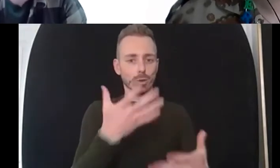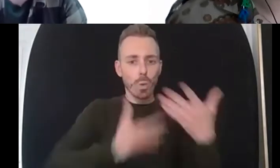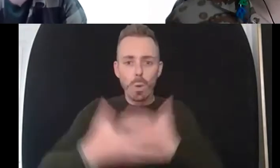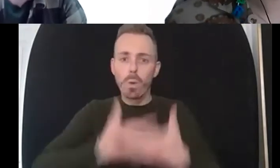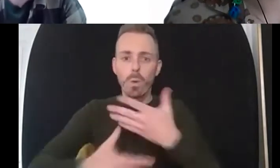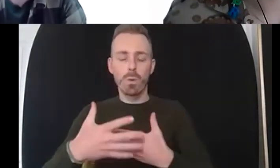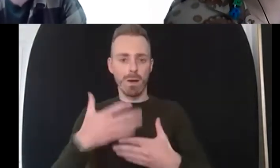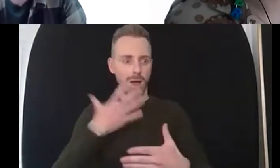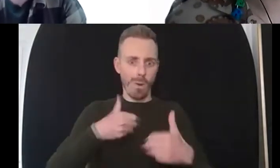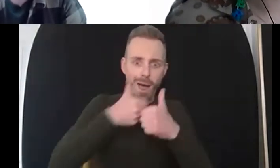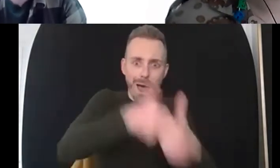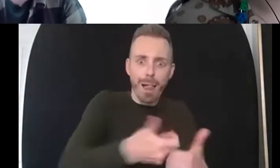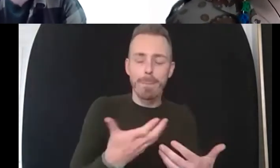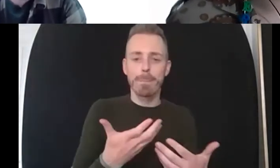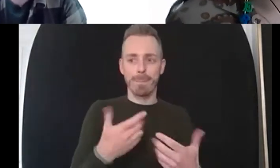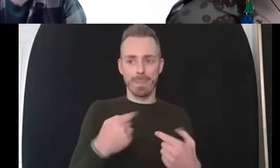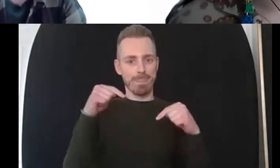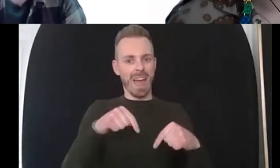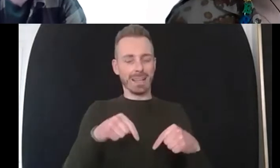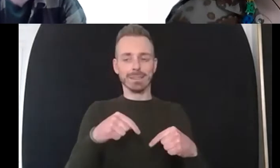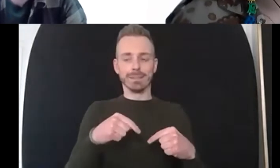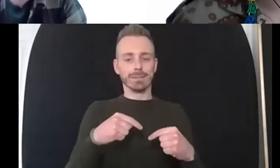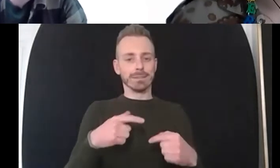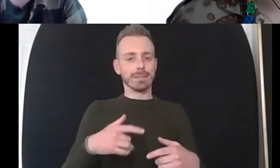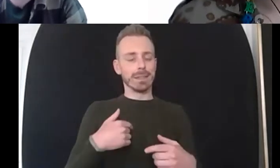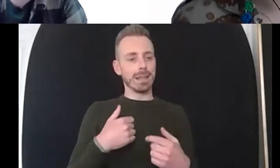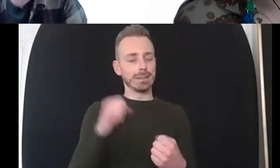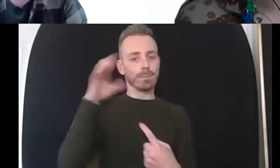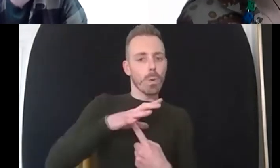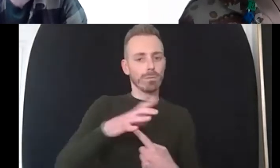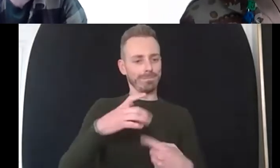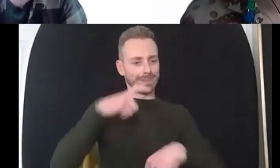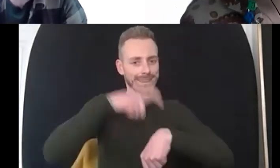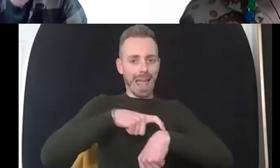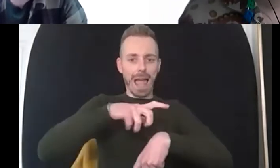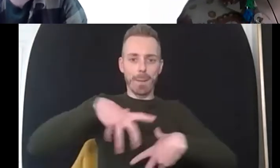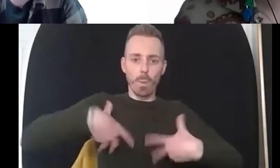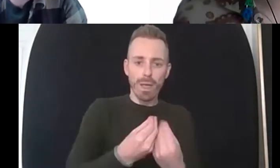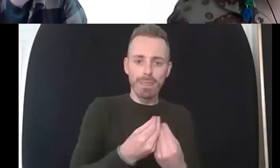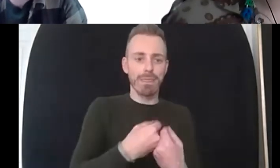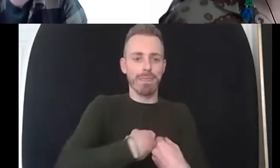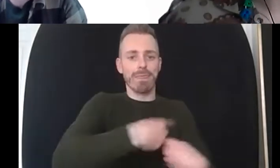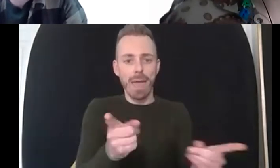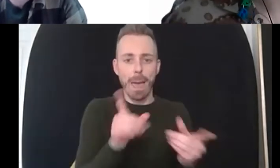given to help people but i think it's a gift to spend time with people absolutely yeah um okay so